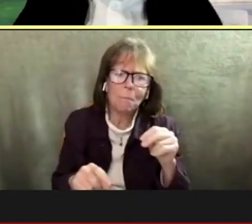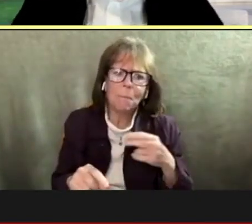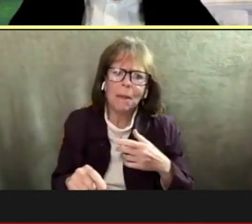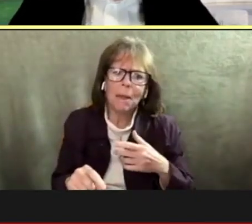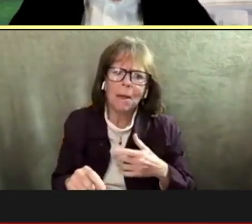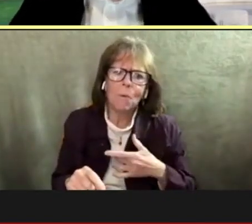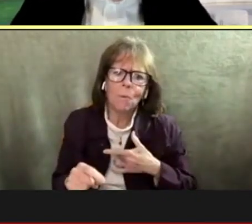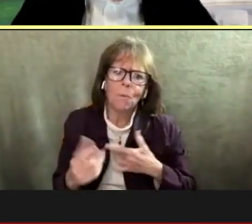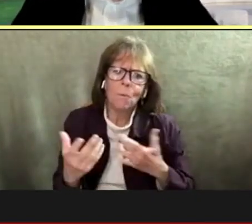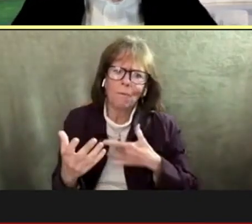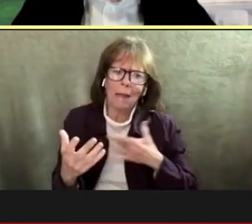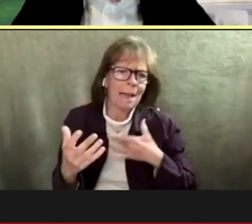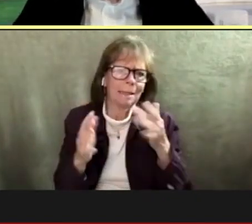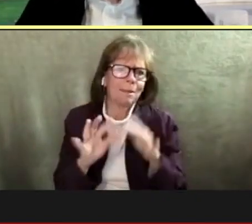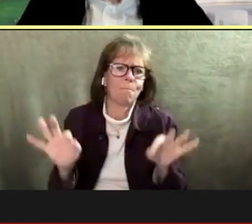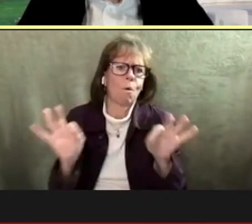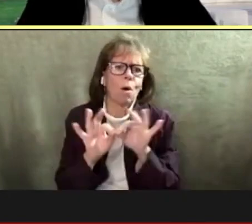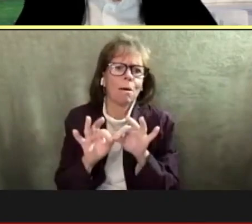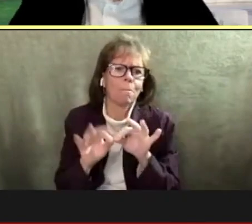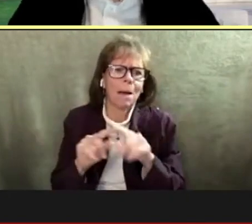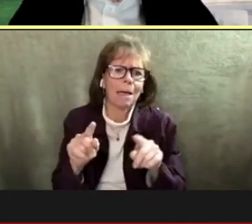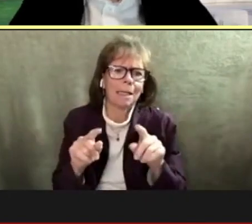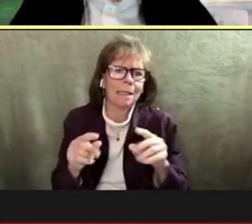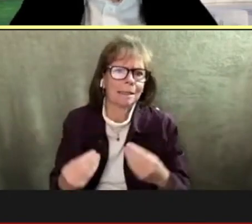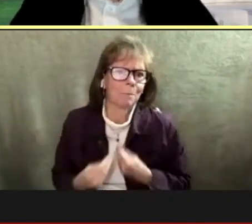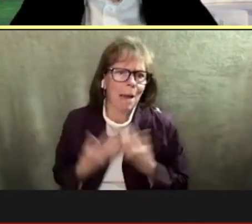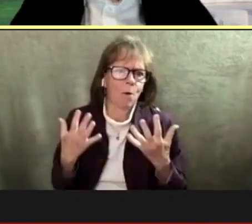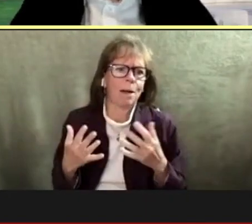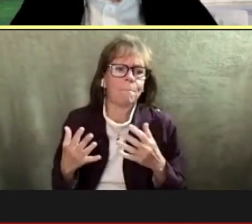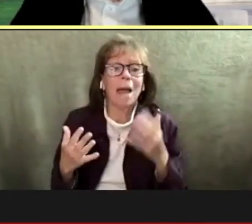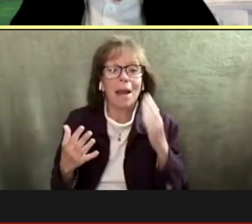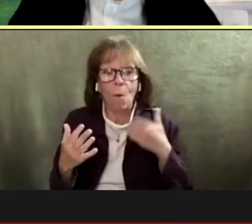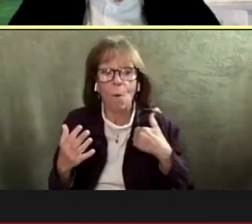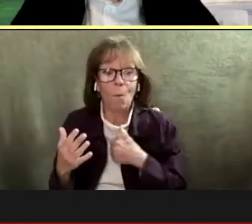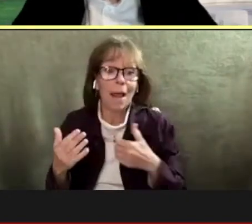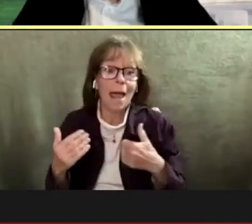And forgive me for reading the slides, but we wordsmithed these for a while.